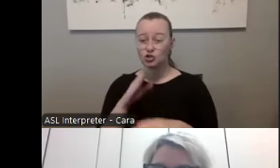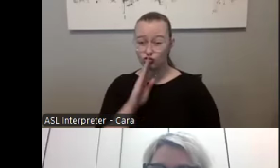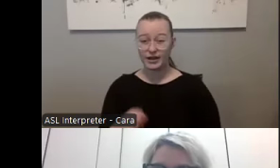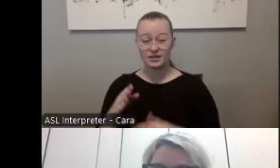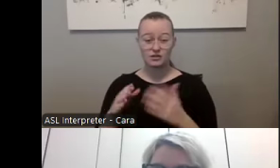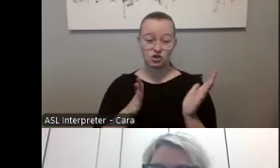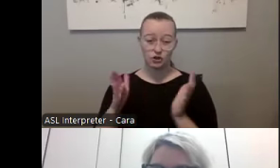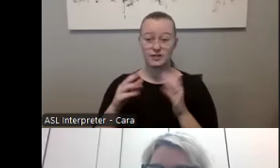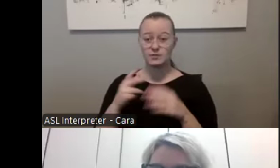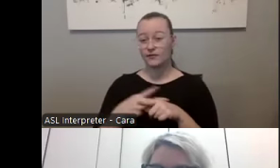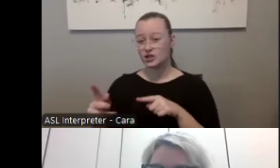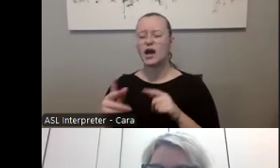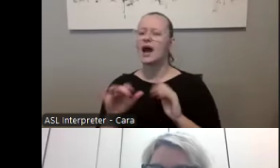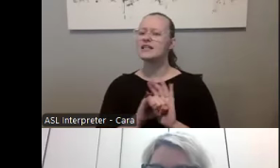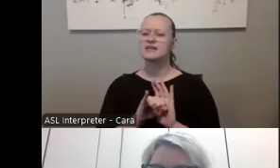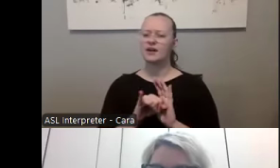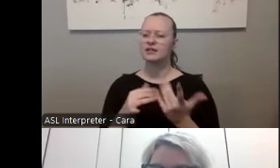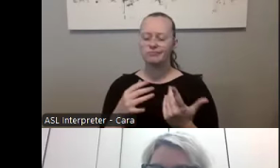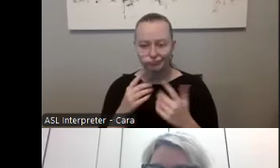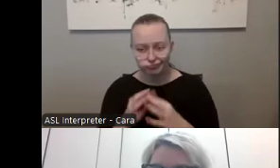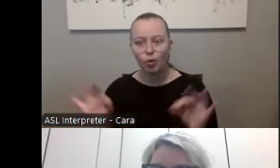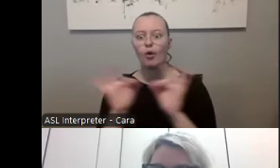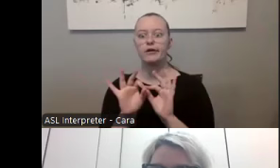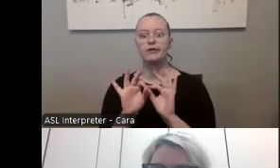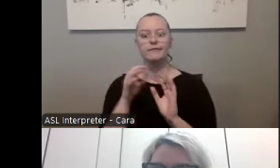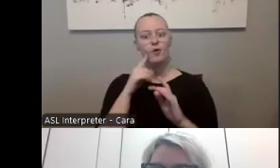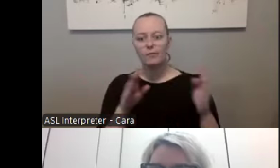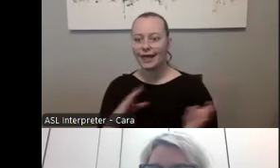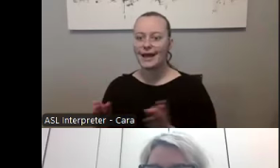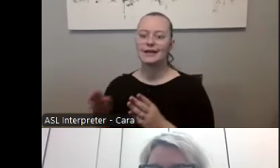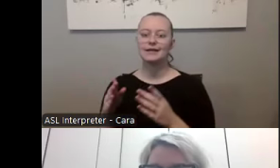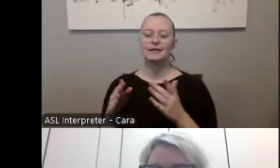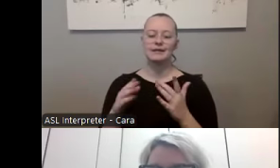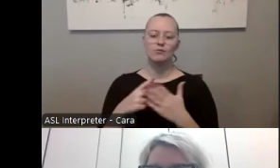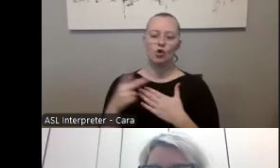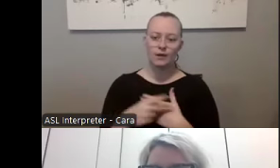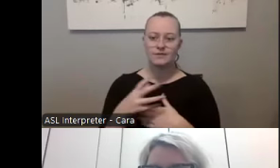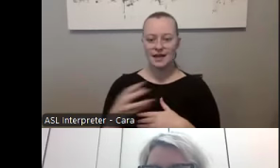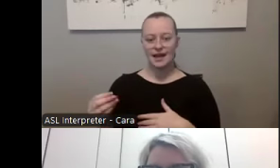was identified as critical to informing program planning and state Medicaid rate setting methods.